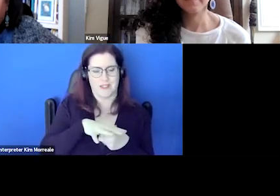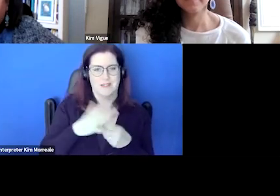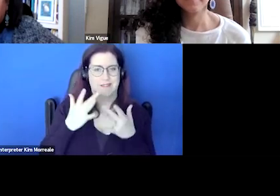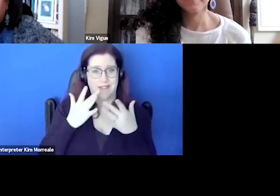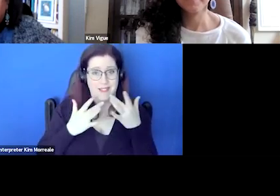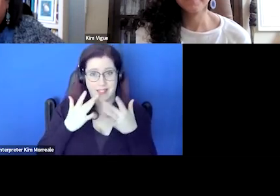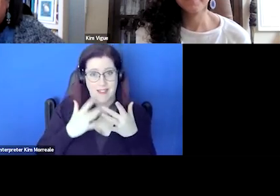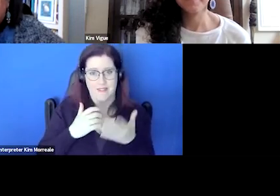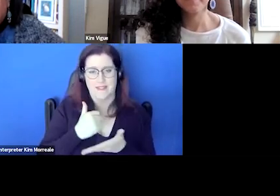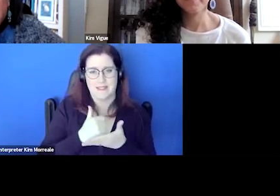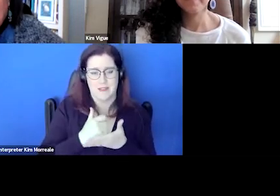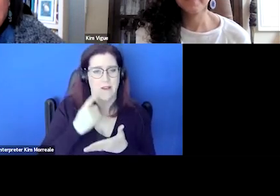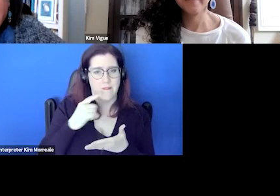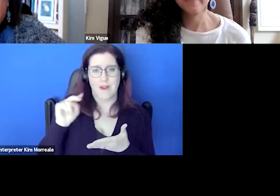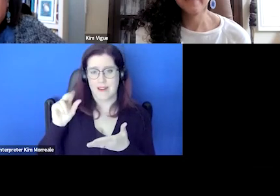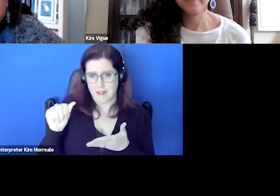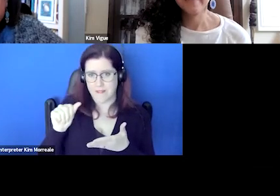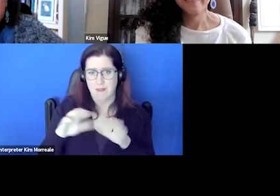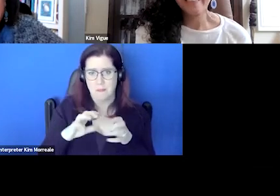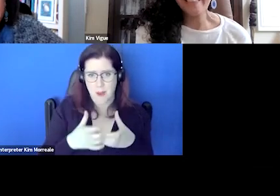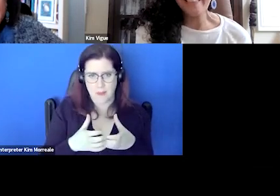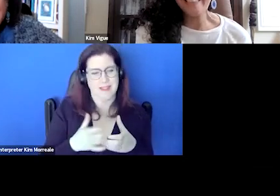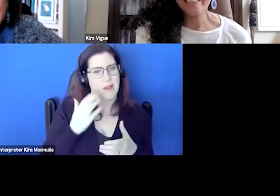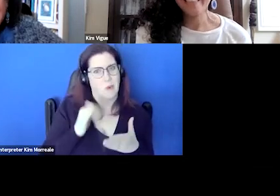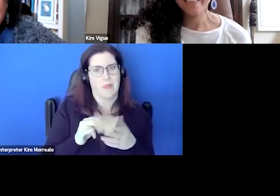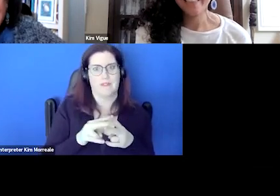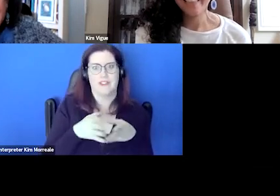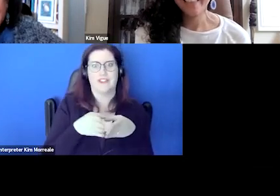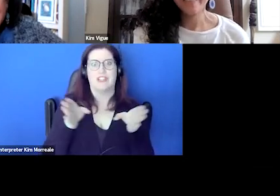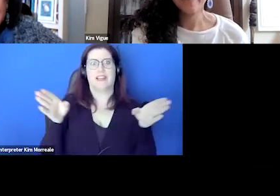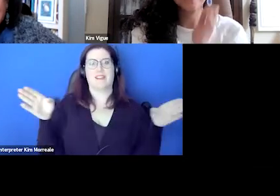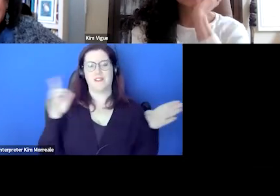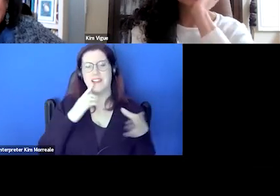for the native American population?" And I know that's really general and you shared some resources,